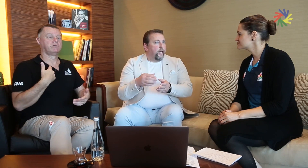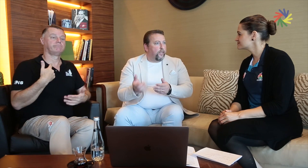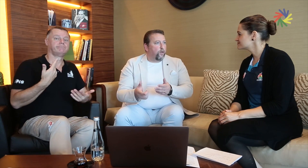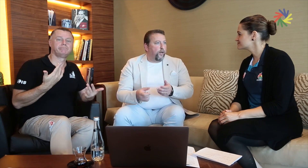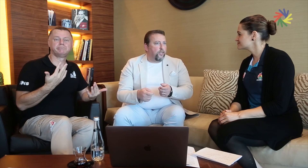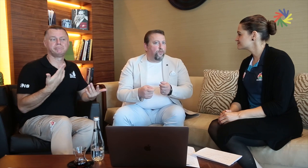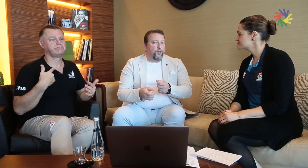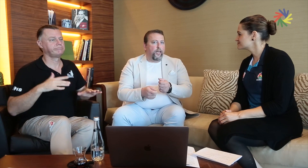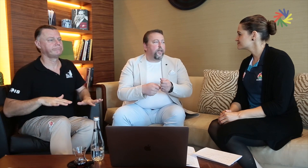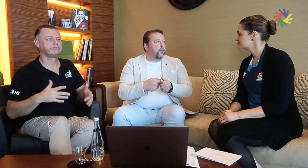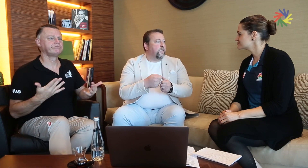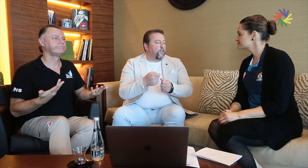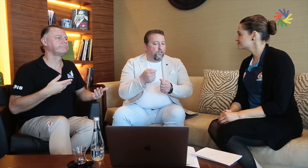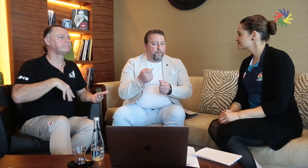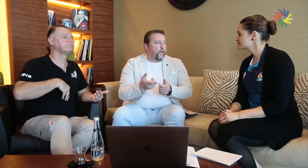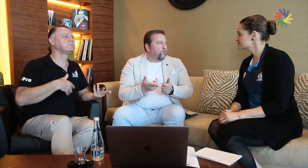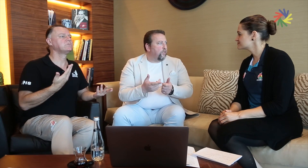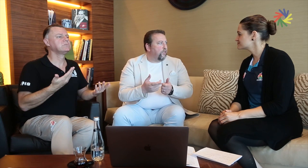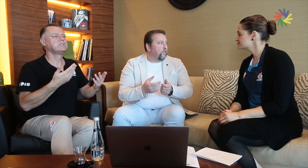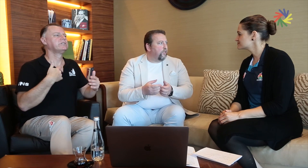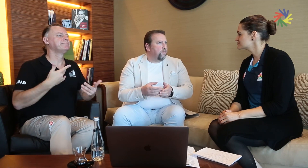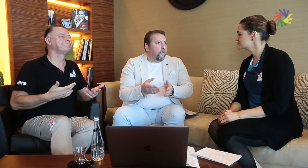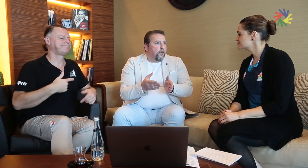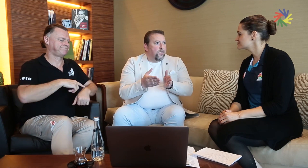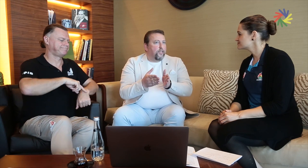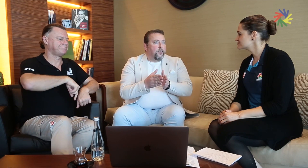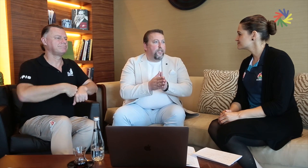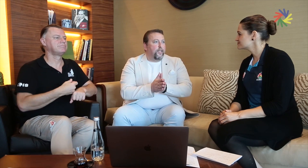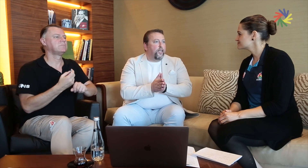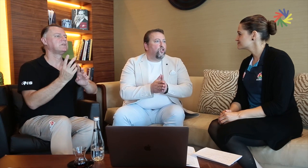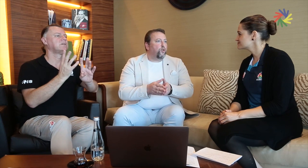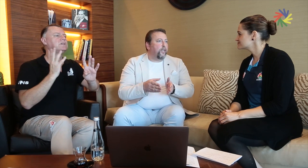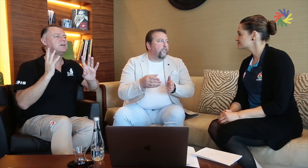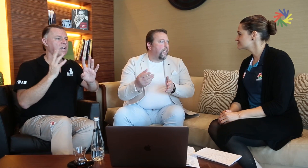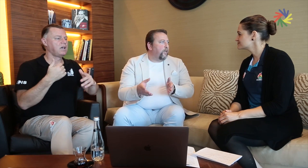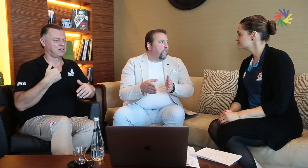the maximum for deaf athletes.